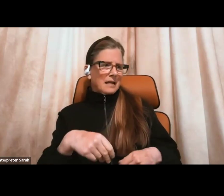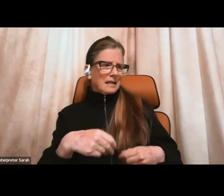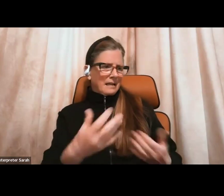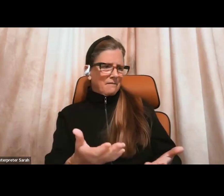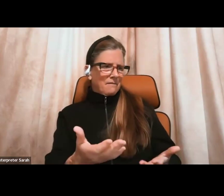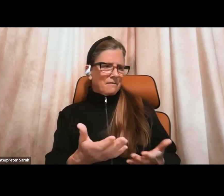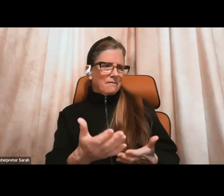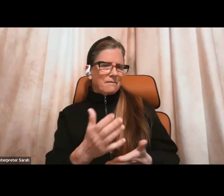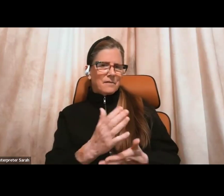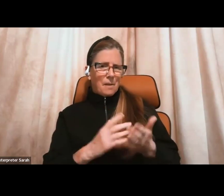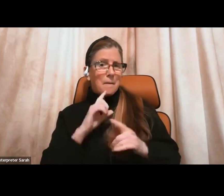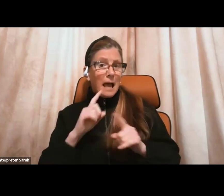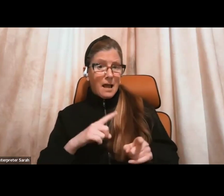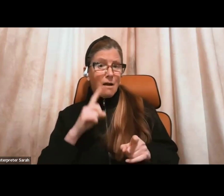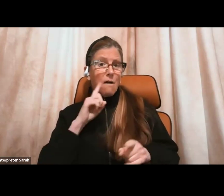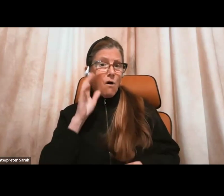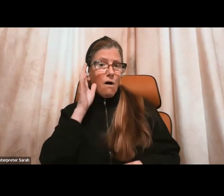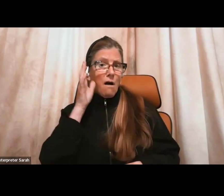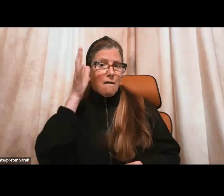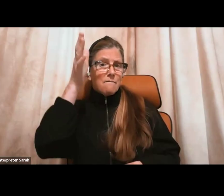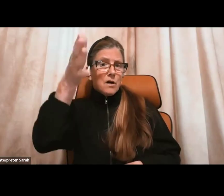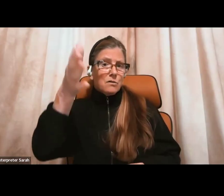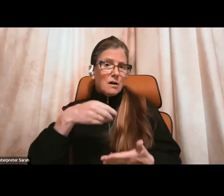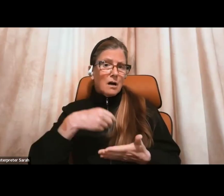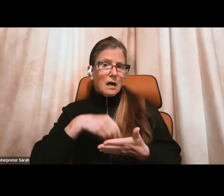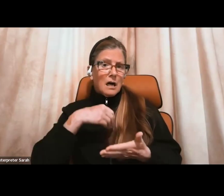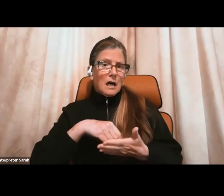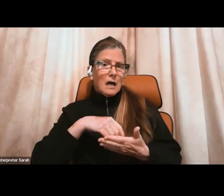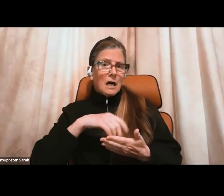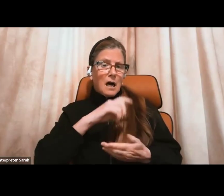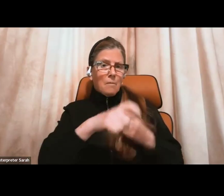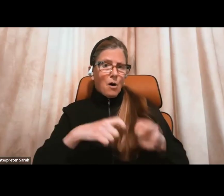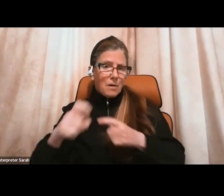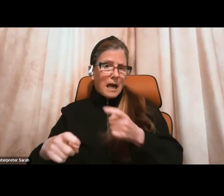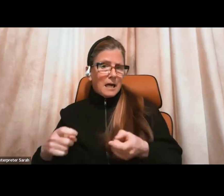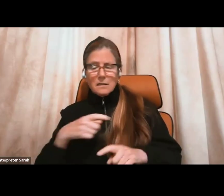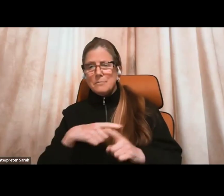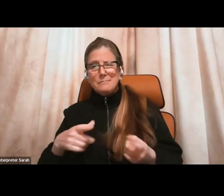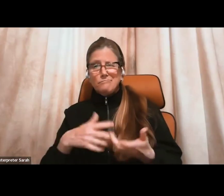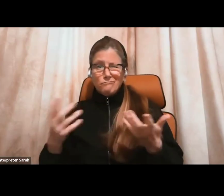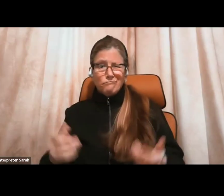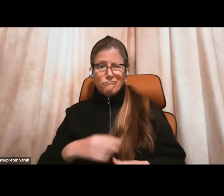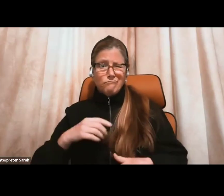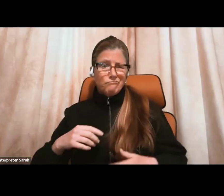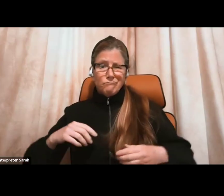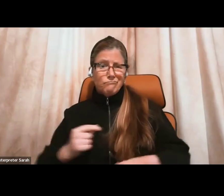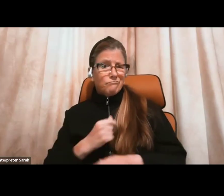on future appropriations, but, unfortunately, I'm not able to provide insights on that.